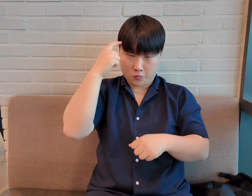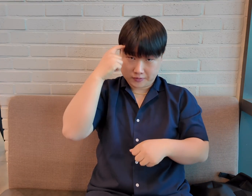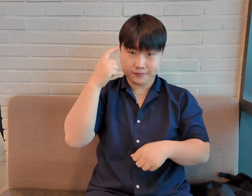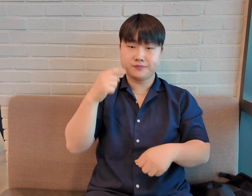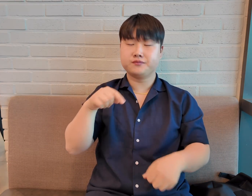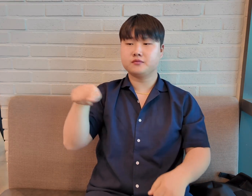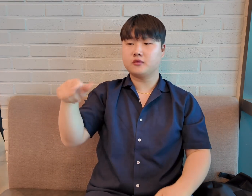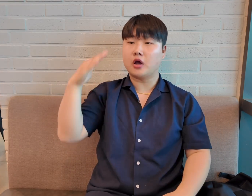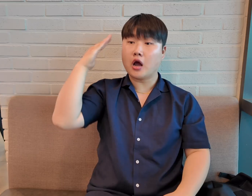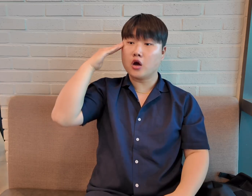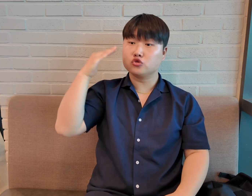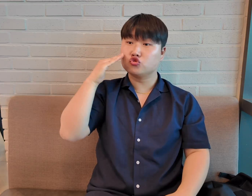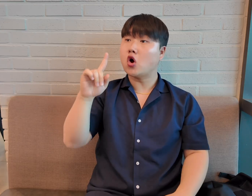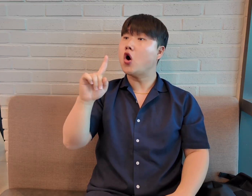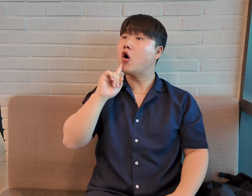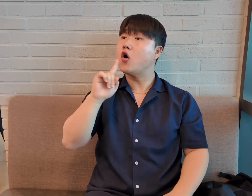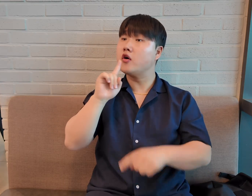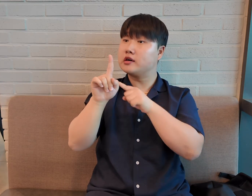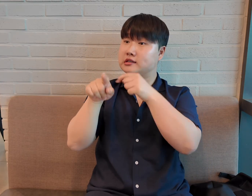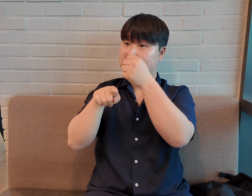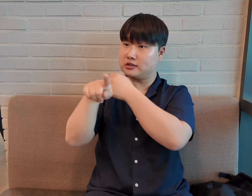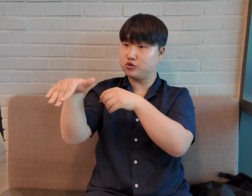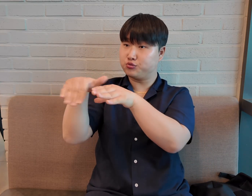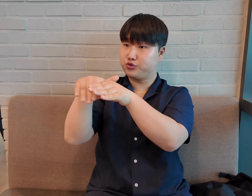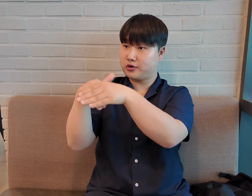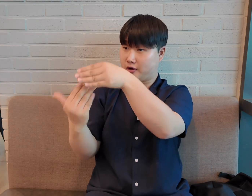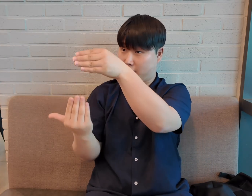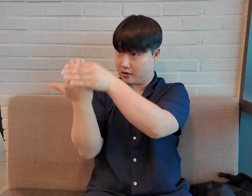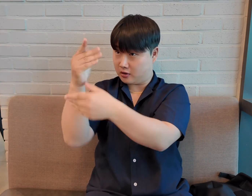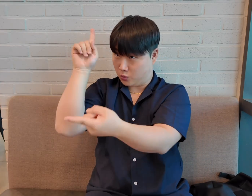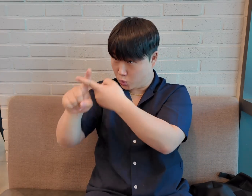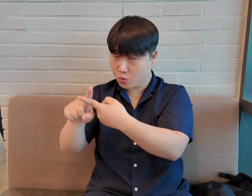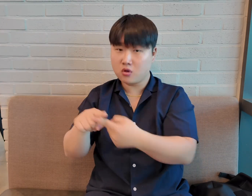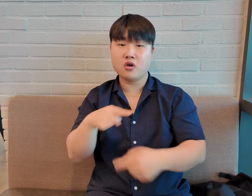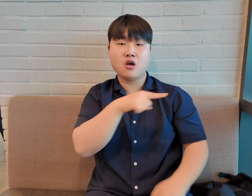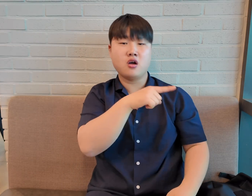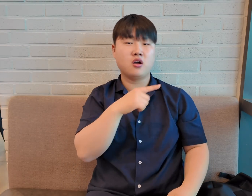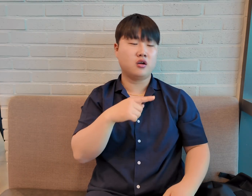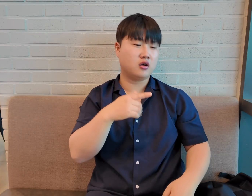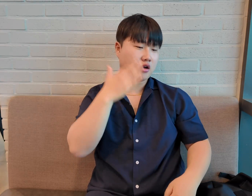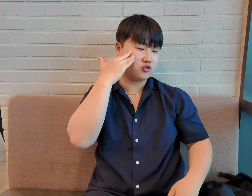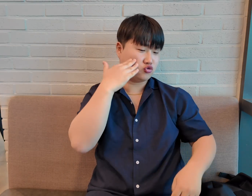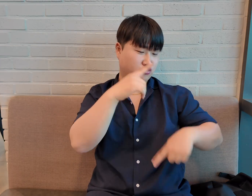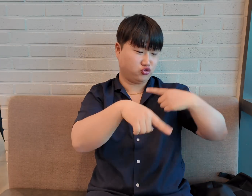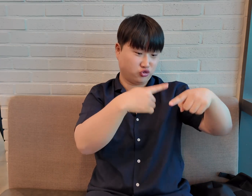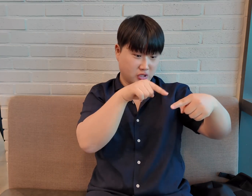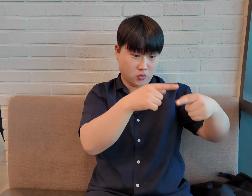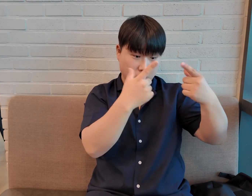The Korean language must have its own culture and meaning, and the sign language used by deaf people is the same.